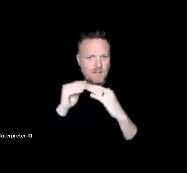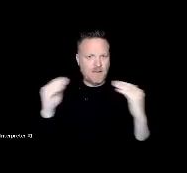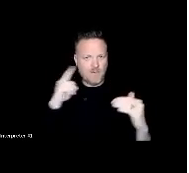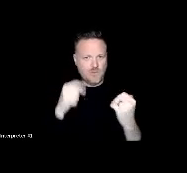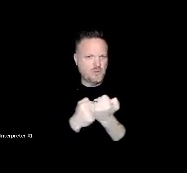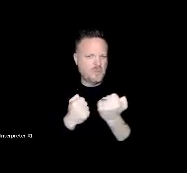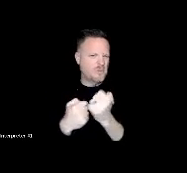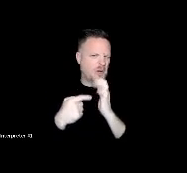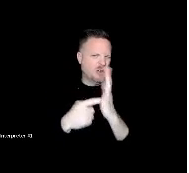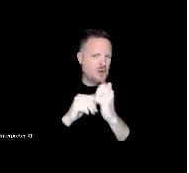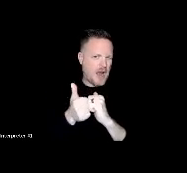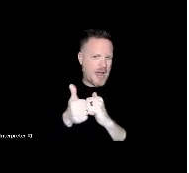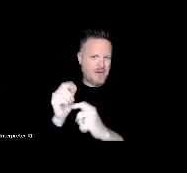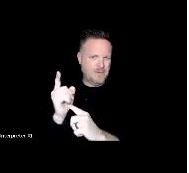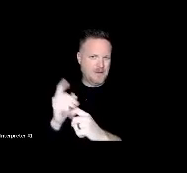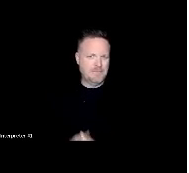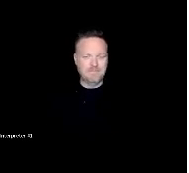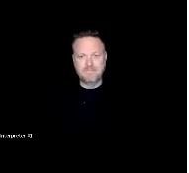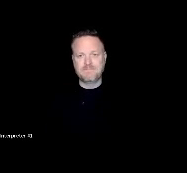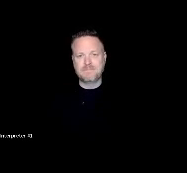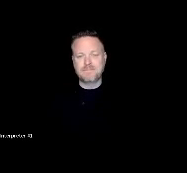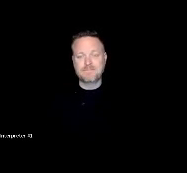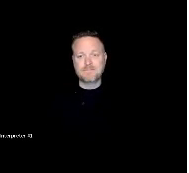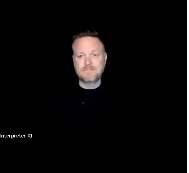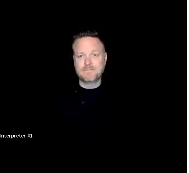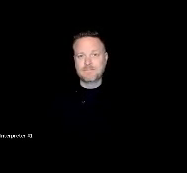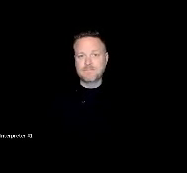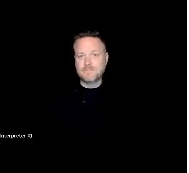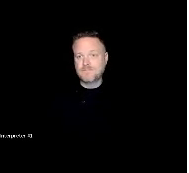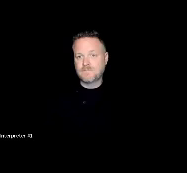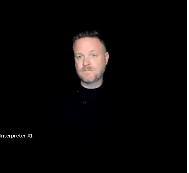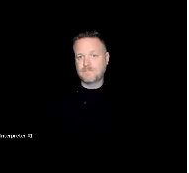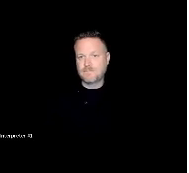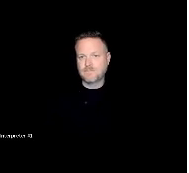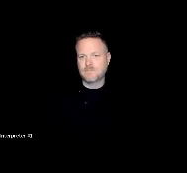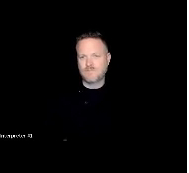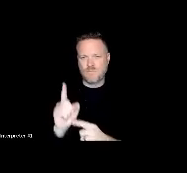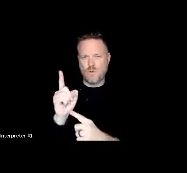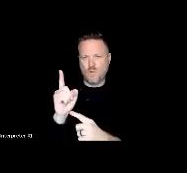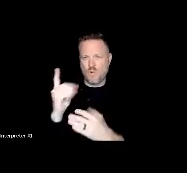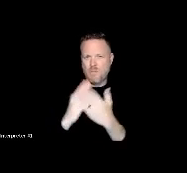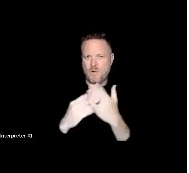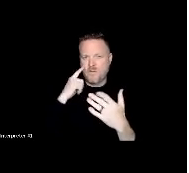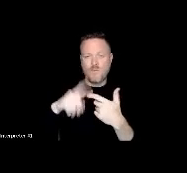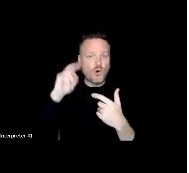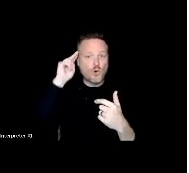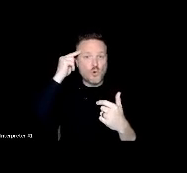just a minute. Next slide. And there is one component about neuropsychological testing.